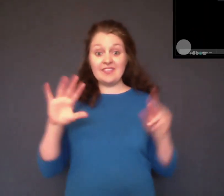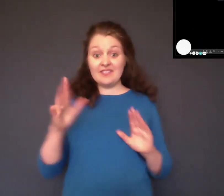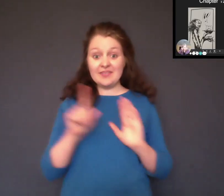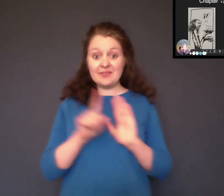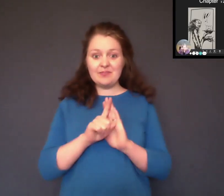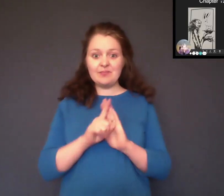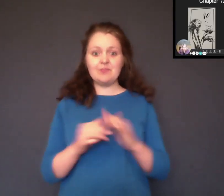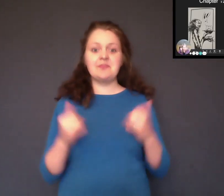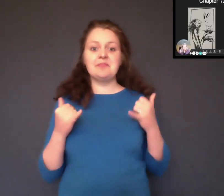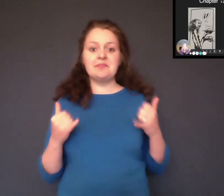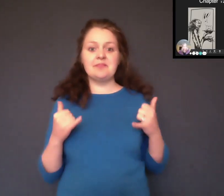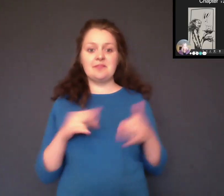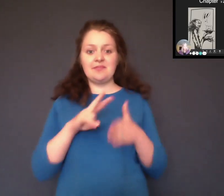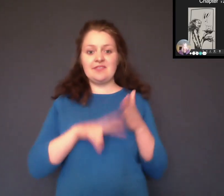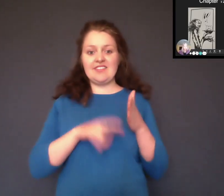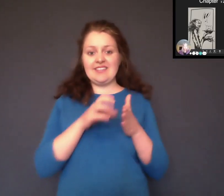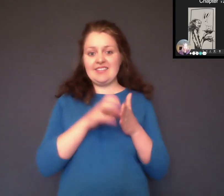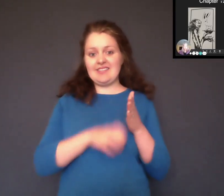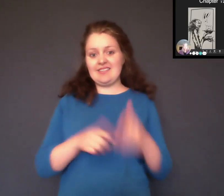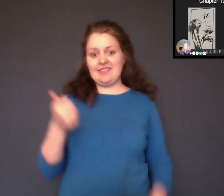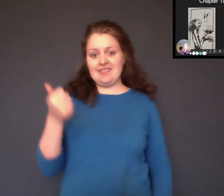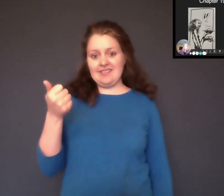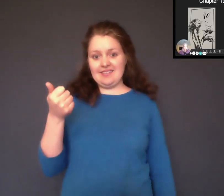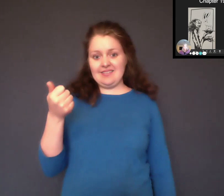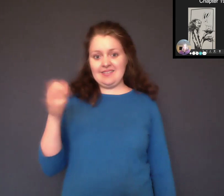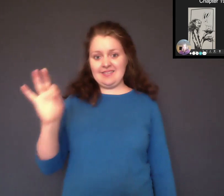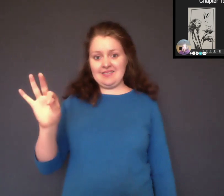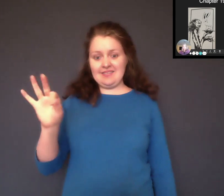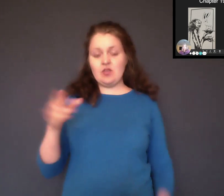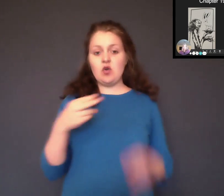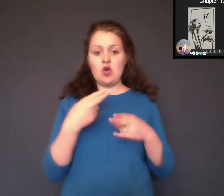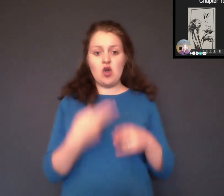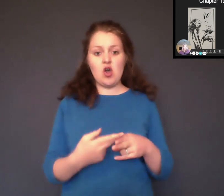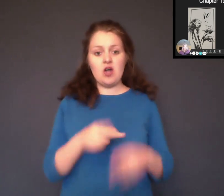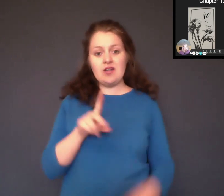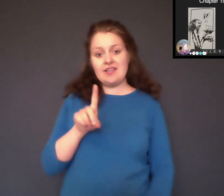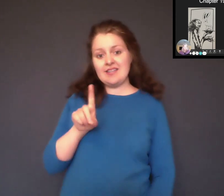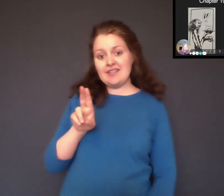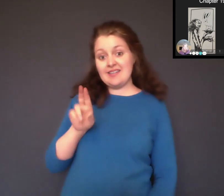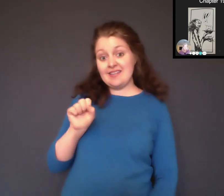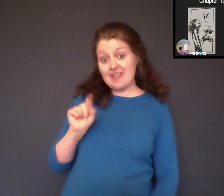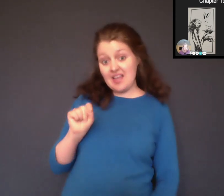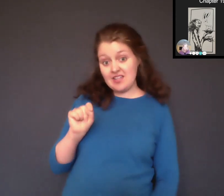okay fifth grade today we're reading chapter 19 and it is called dust to dust